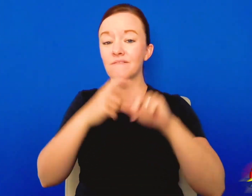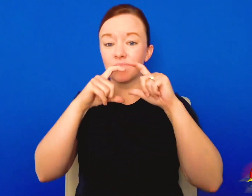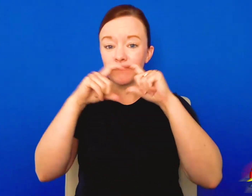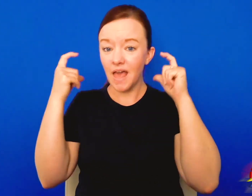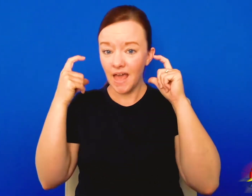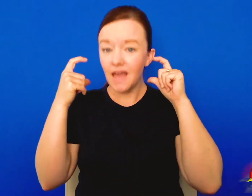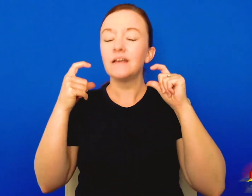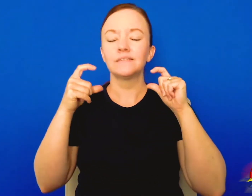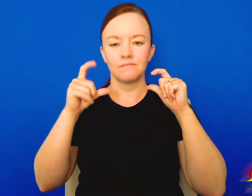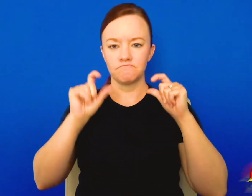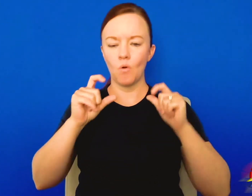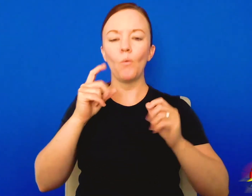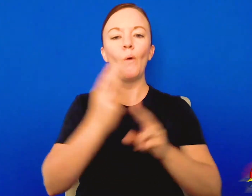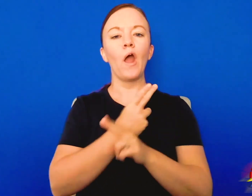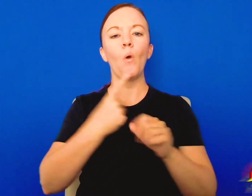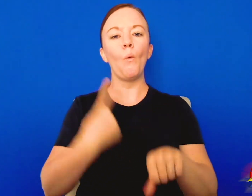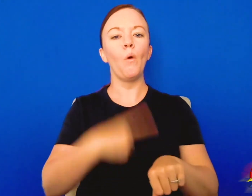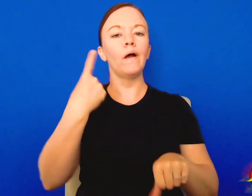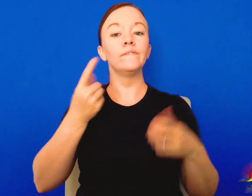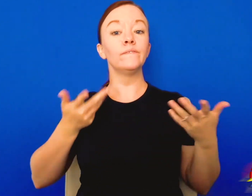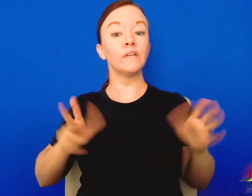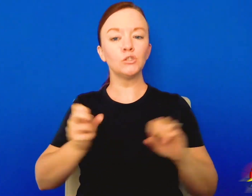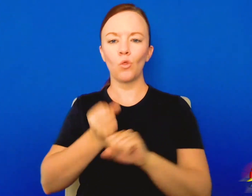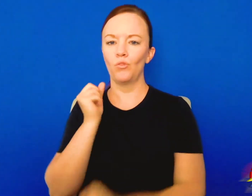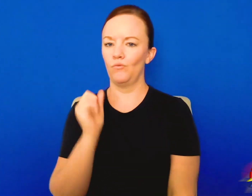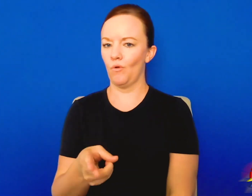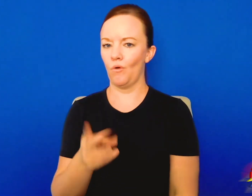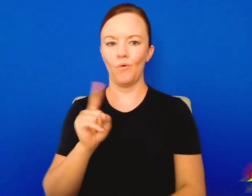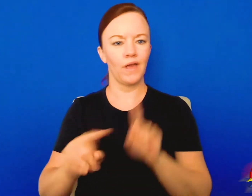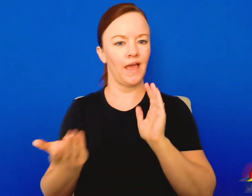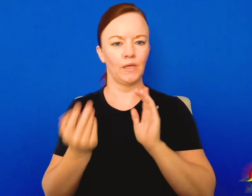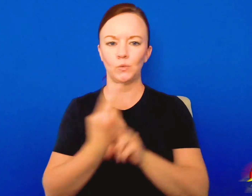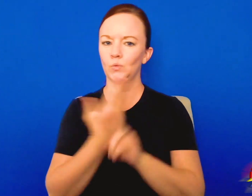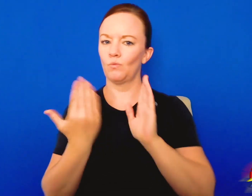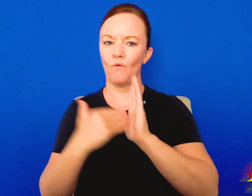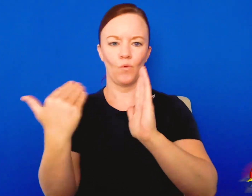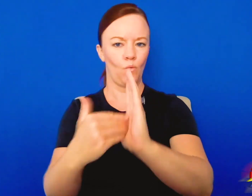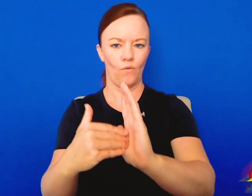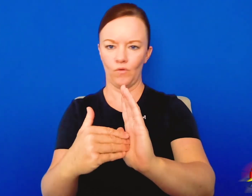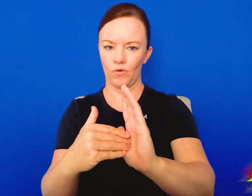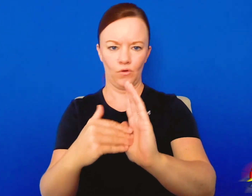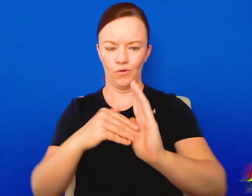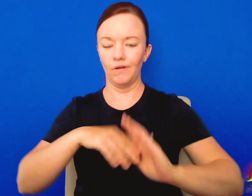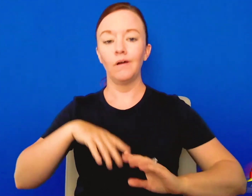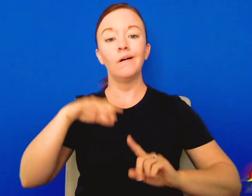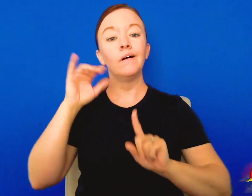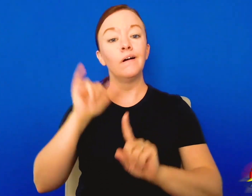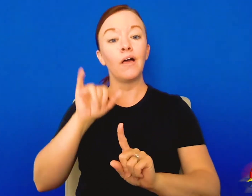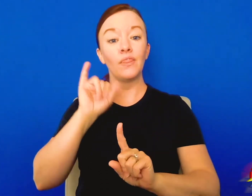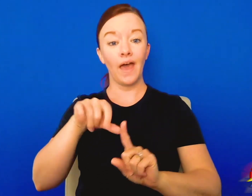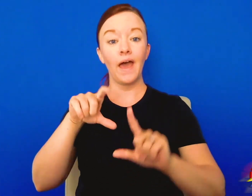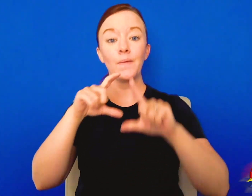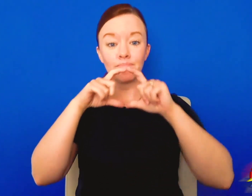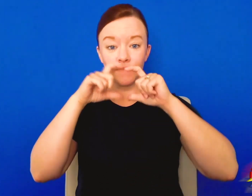THESE MASKS ARE DISPOSED OF AFTER ONE USE AND CONSIDERED PPE FOR STAFF IN THE HIGH-RISK